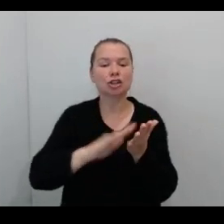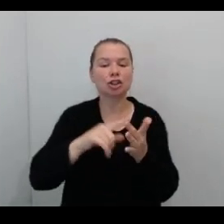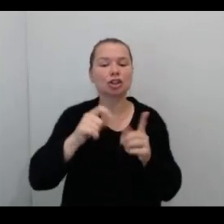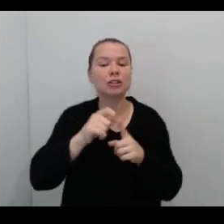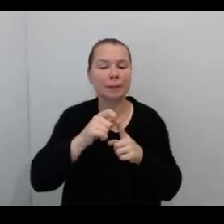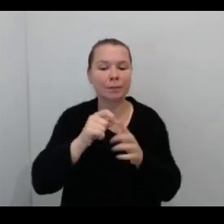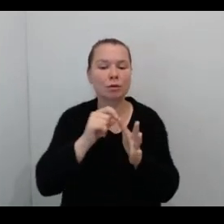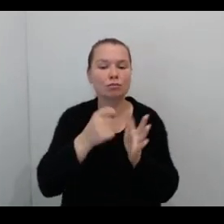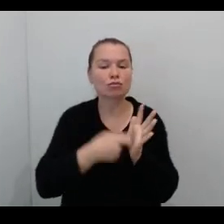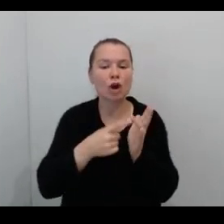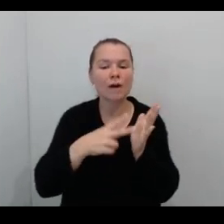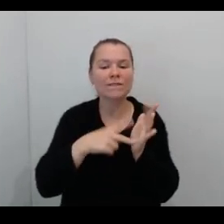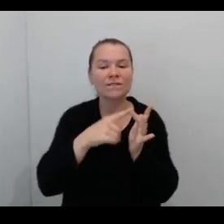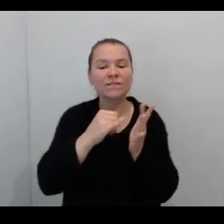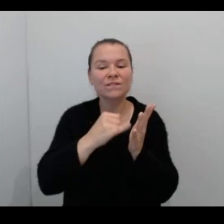with lenders or service providers.